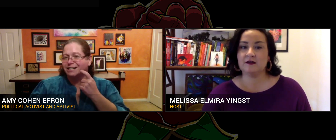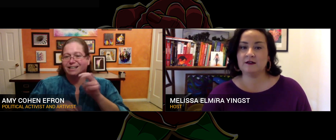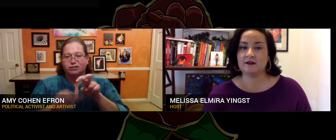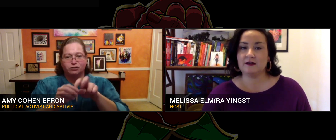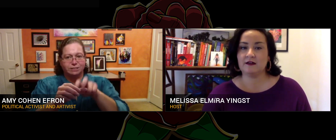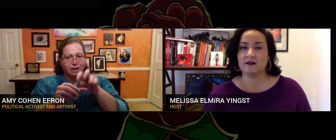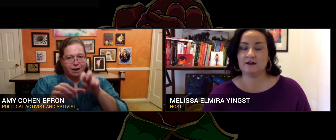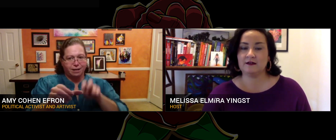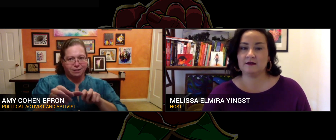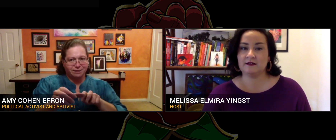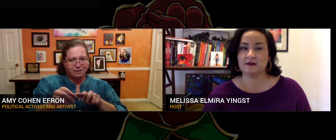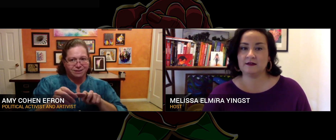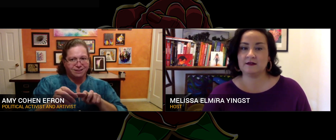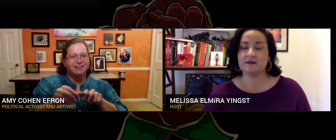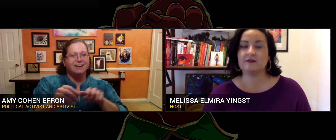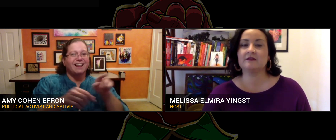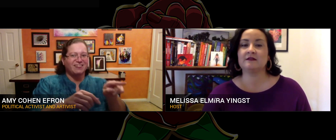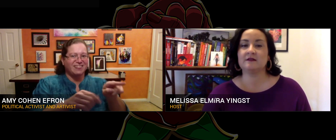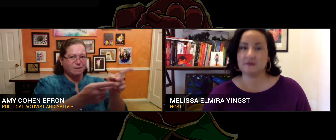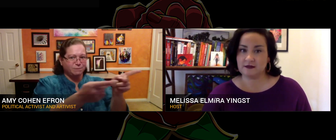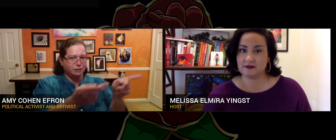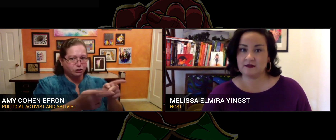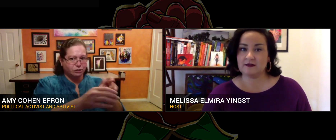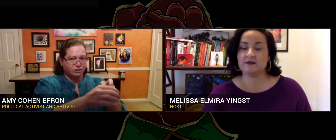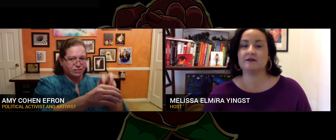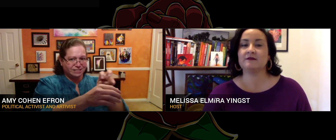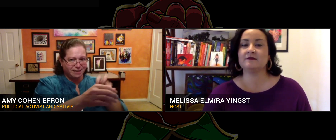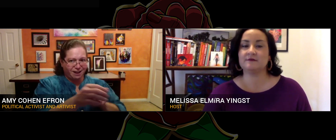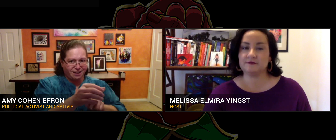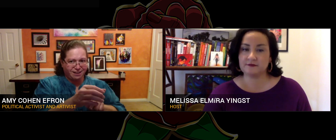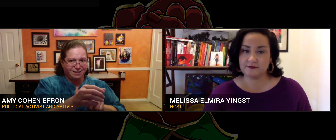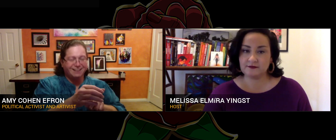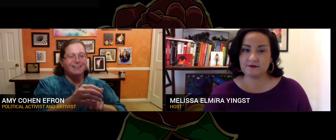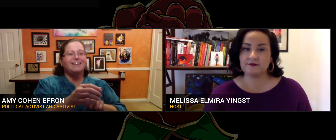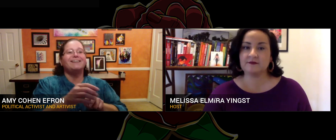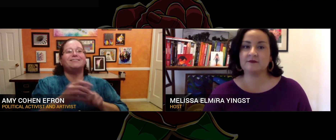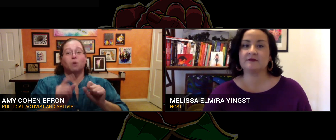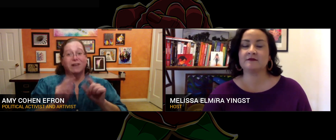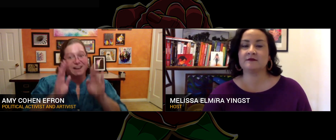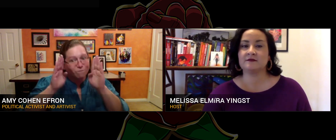He just resigned from that position to focus on